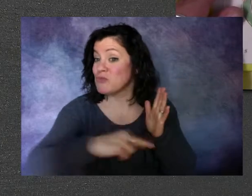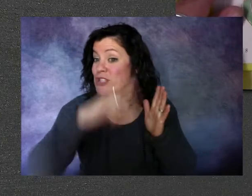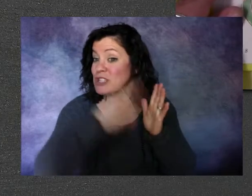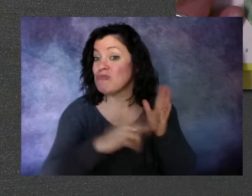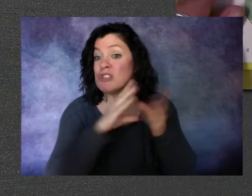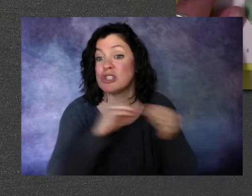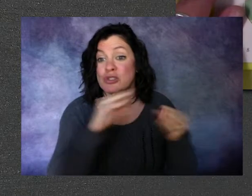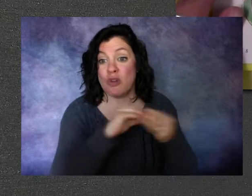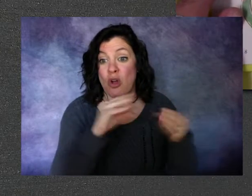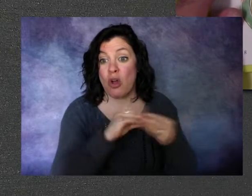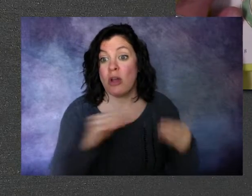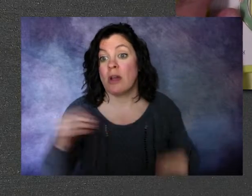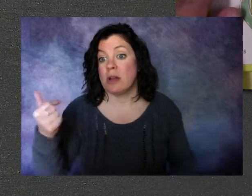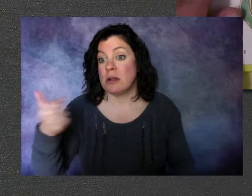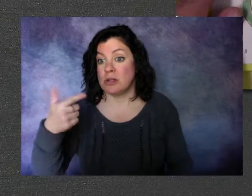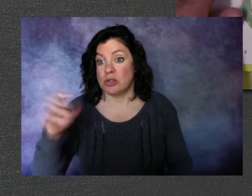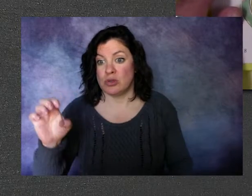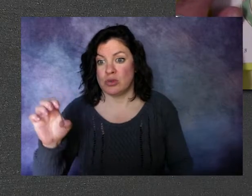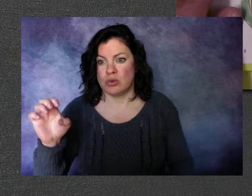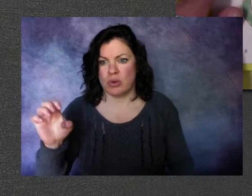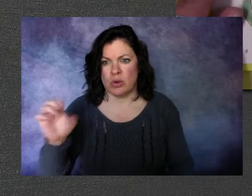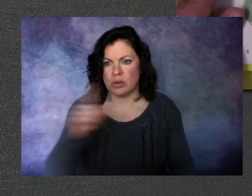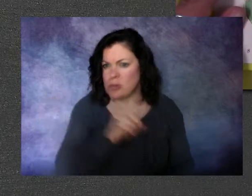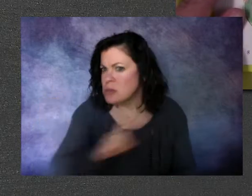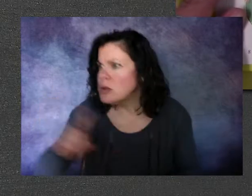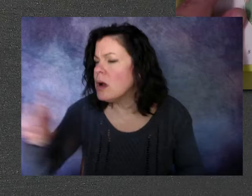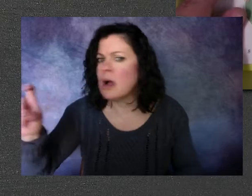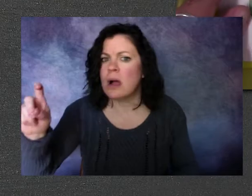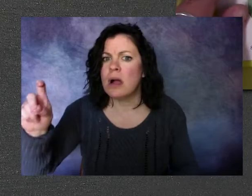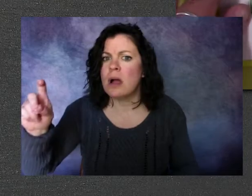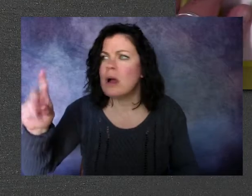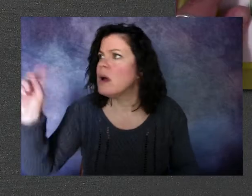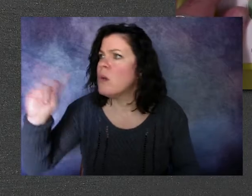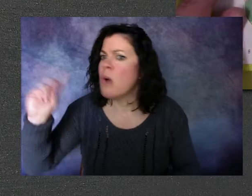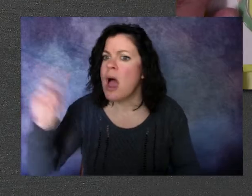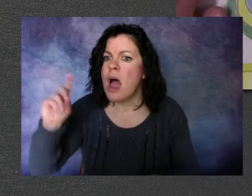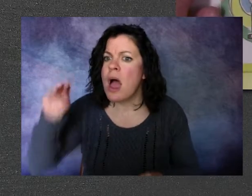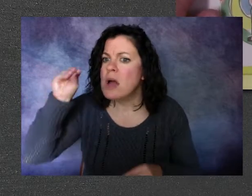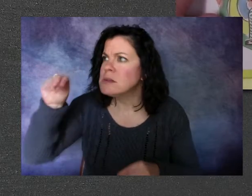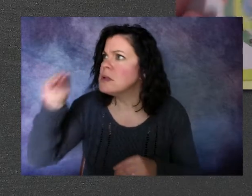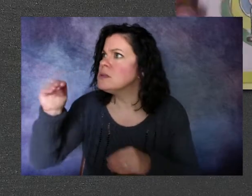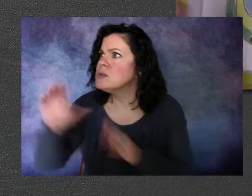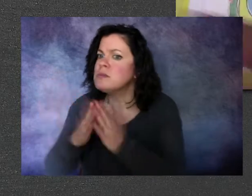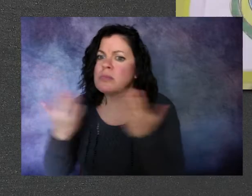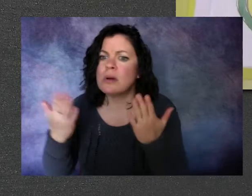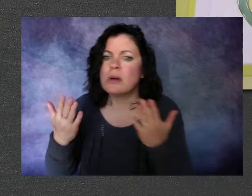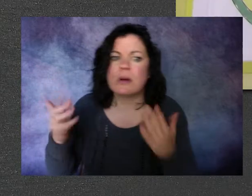the librarian reached for the dinosaur book. Where did it go? And where was George?